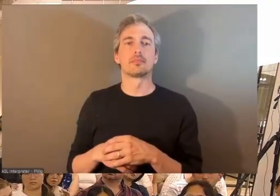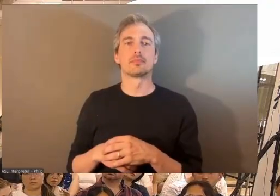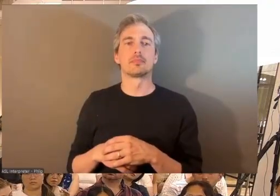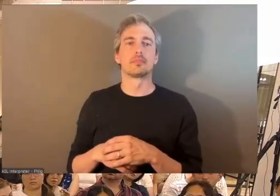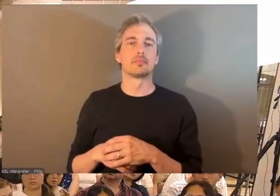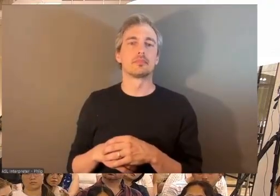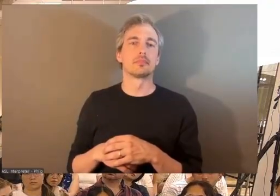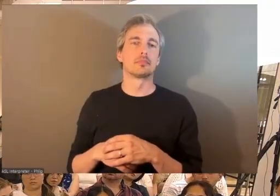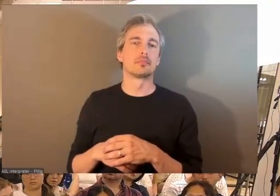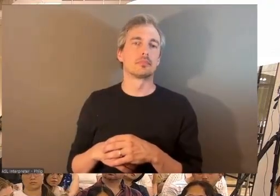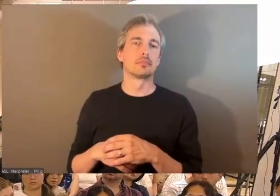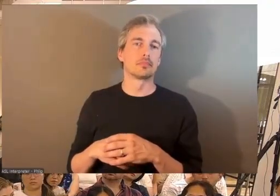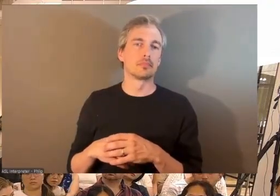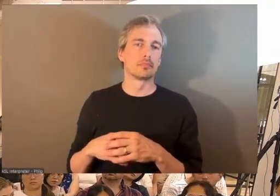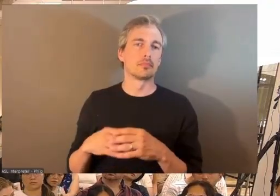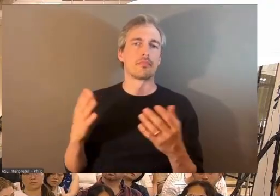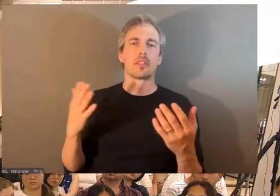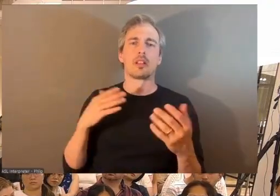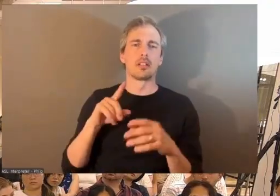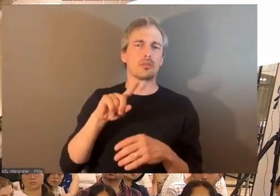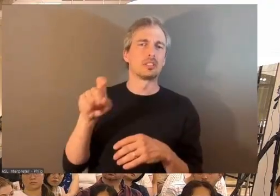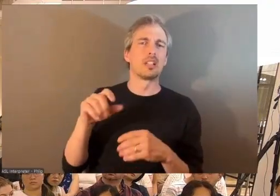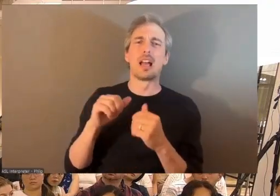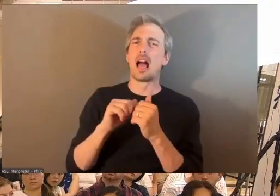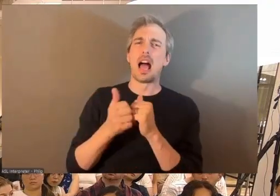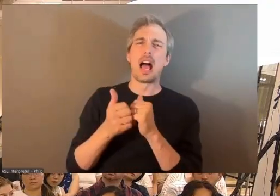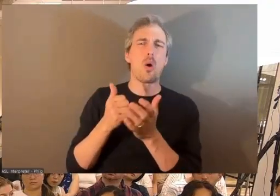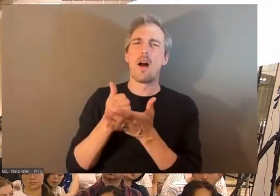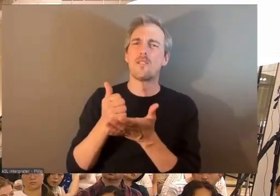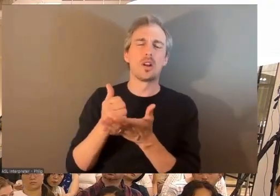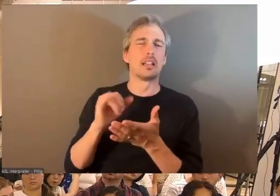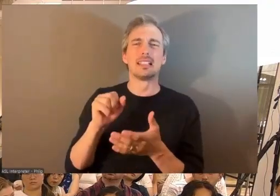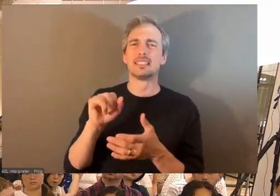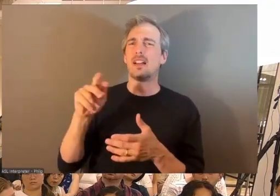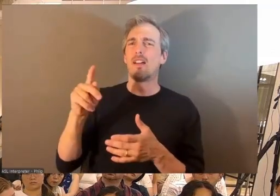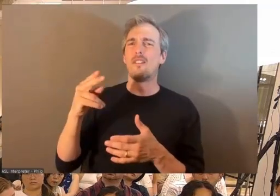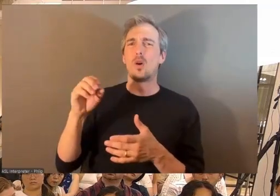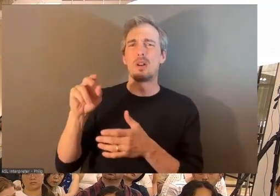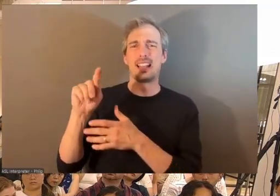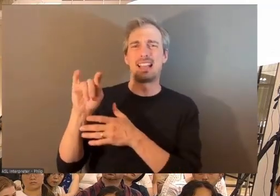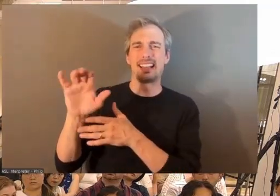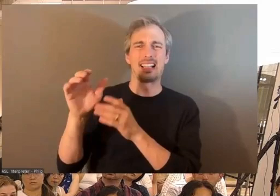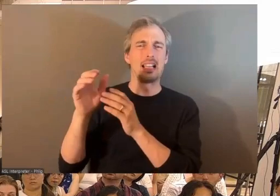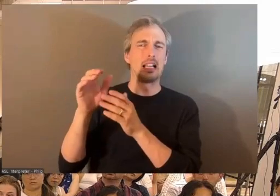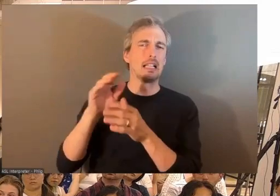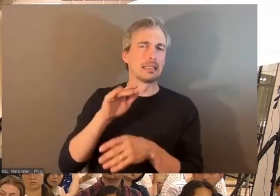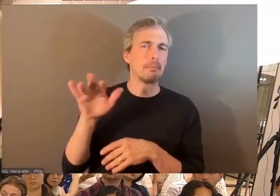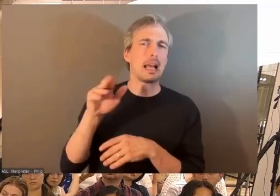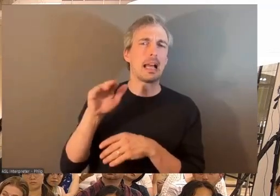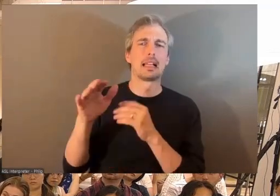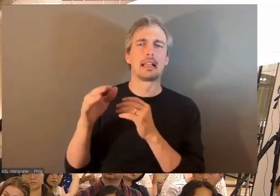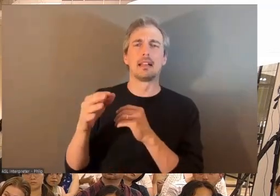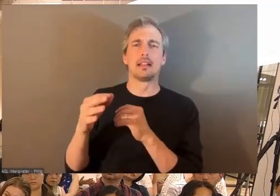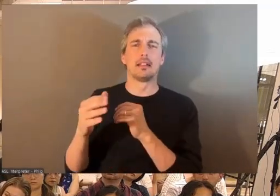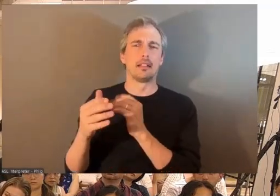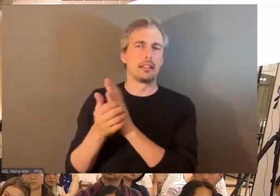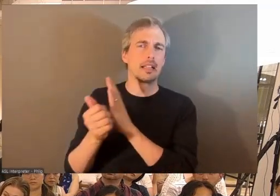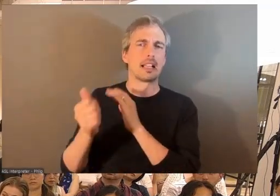Because I find when I'm speaking to people that have a hard time pronouncing or understanding terms, I use that technique to help them learn how to say certain things.